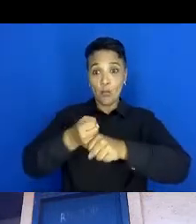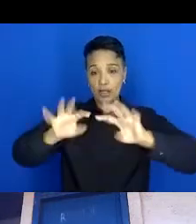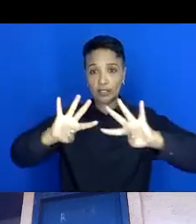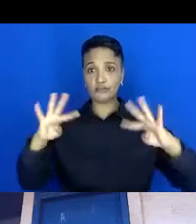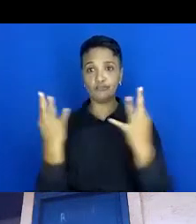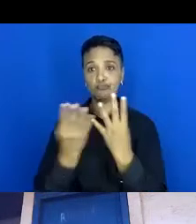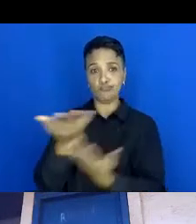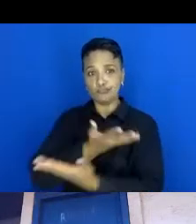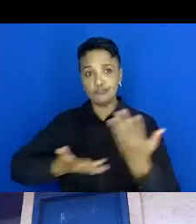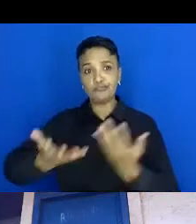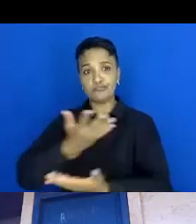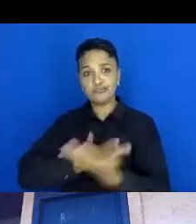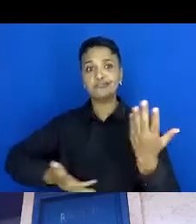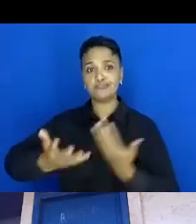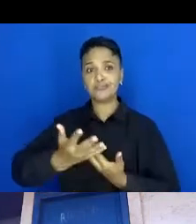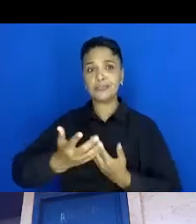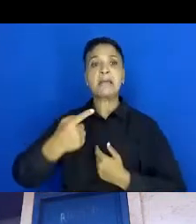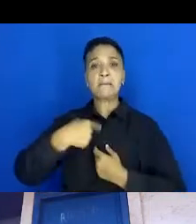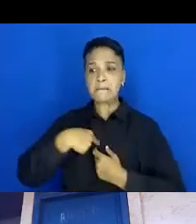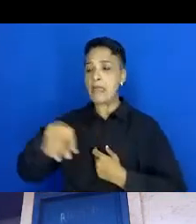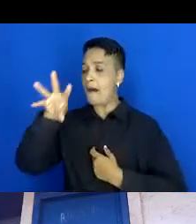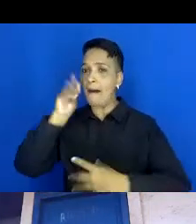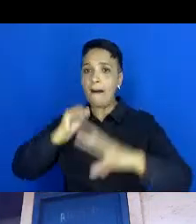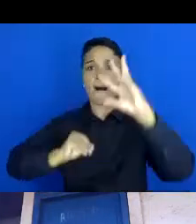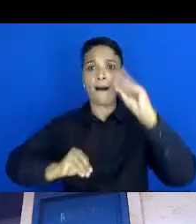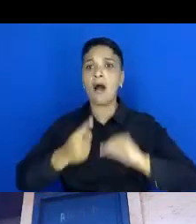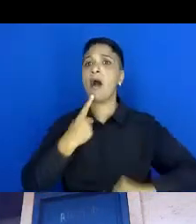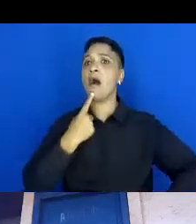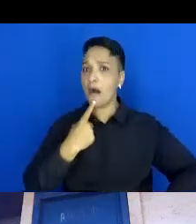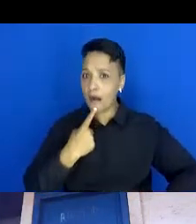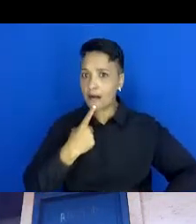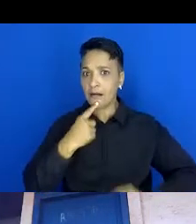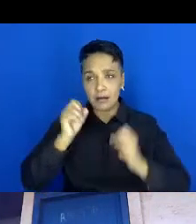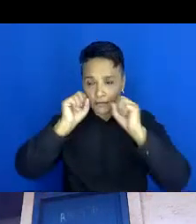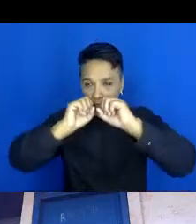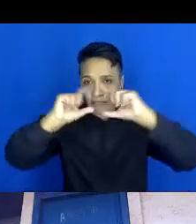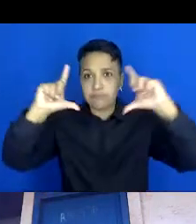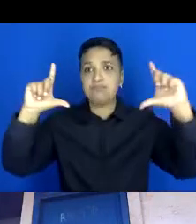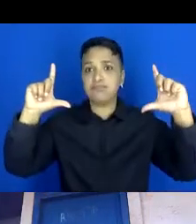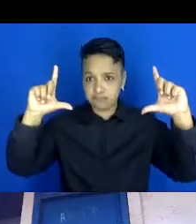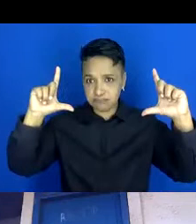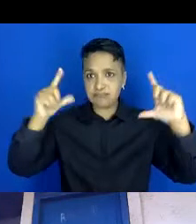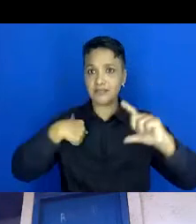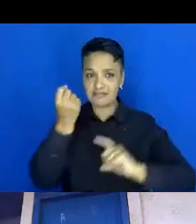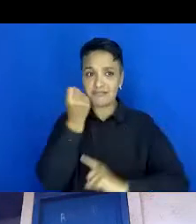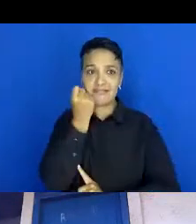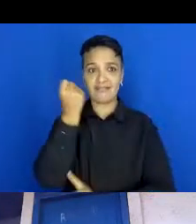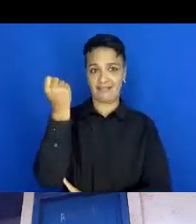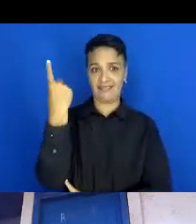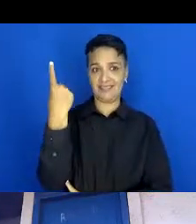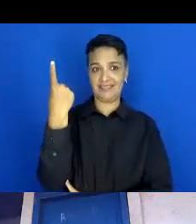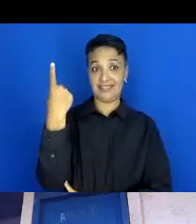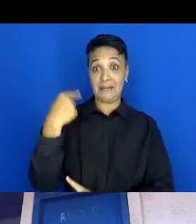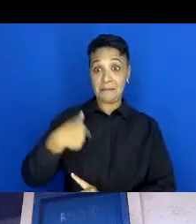what matters is to find the meeting points during the advocacy process the barriers and limitations